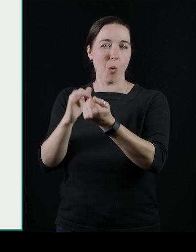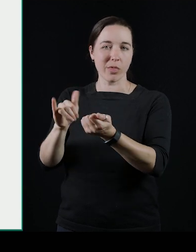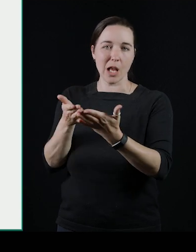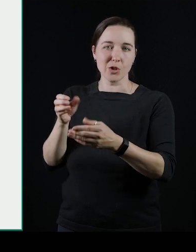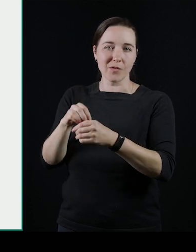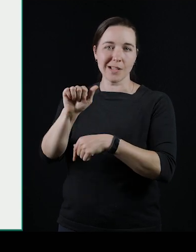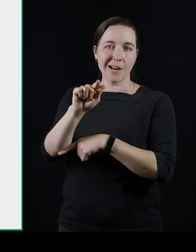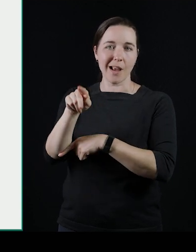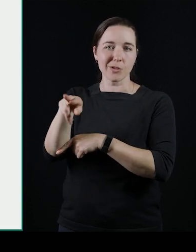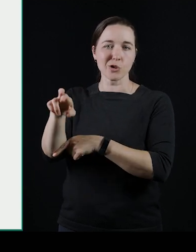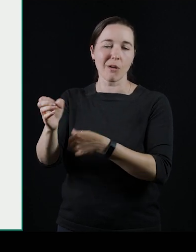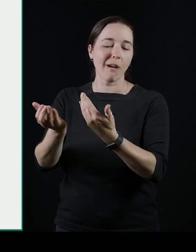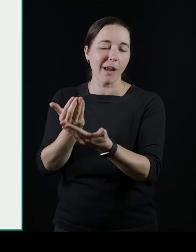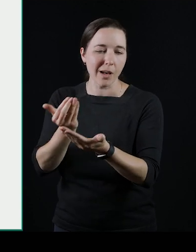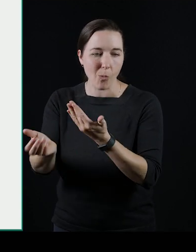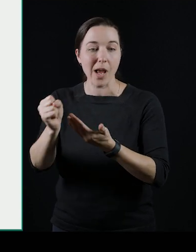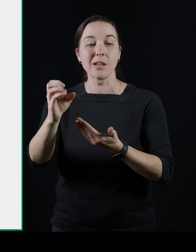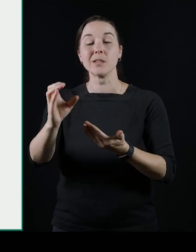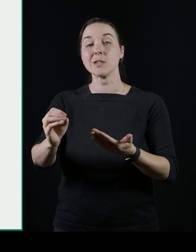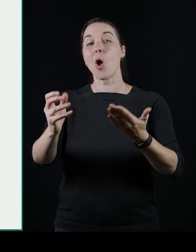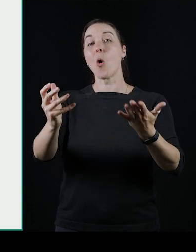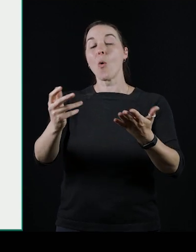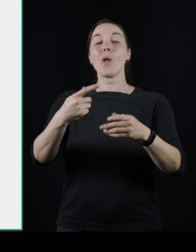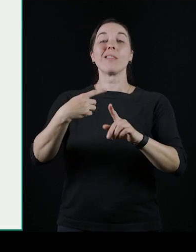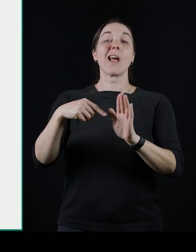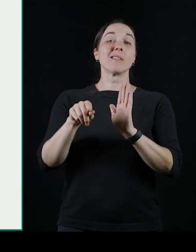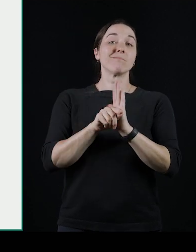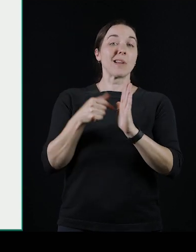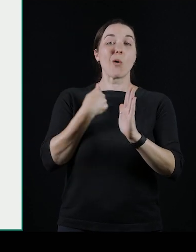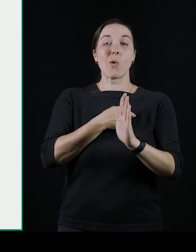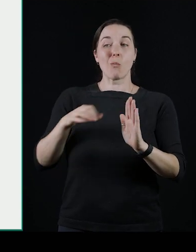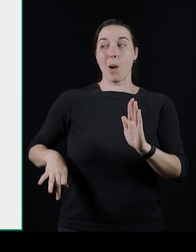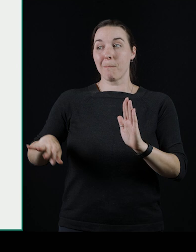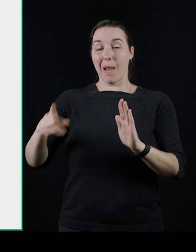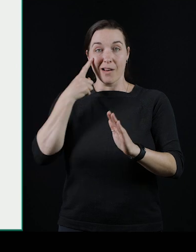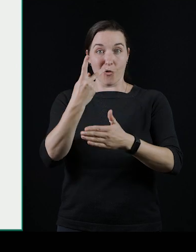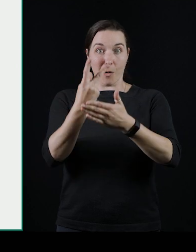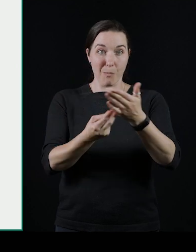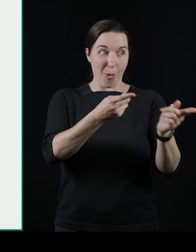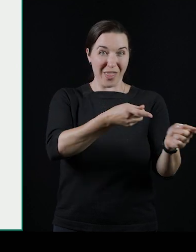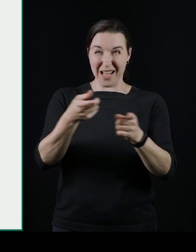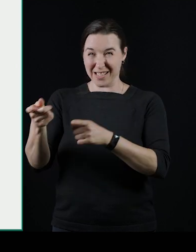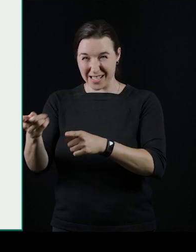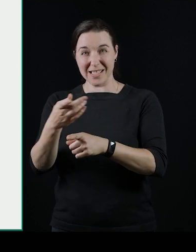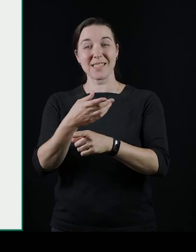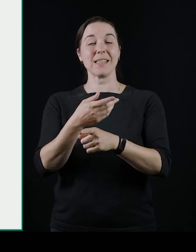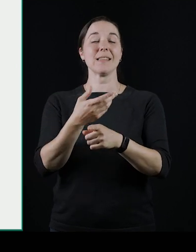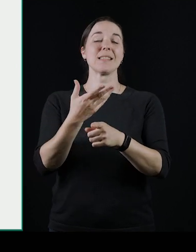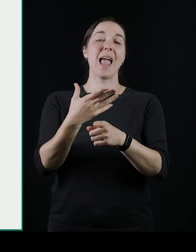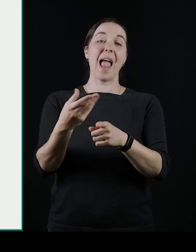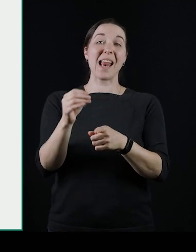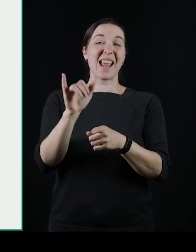For the duration for our tests we were paying for both AWS hosted instances as well as instance hosted in Azure.